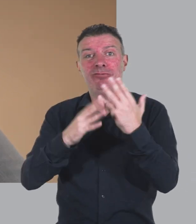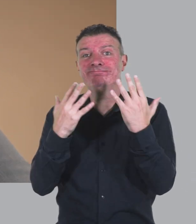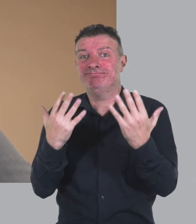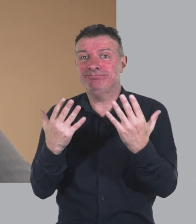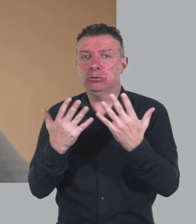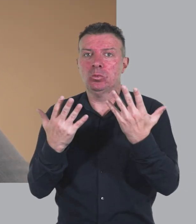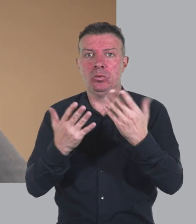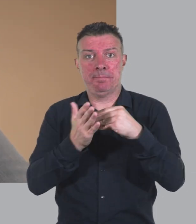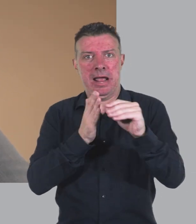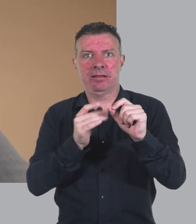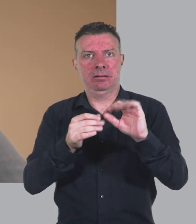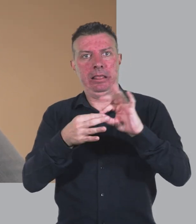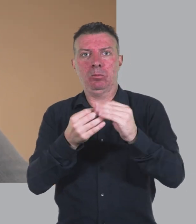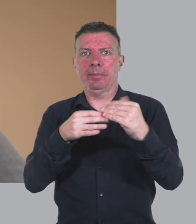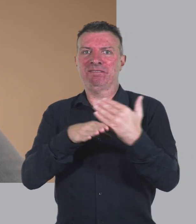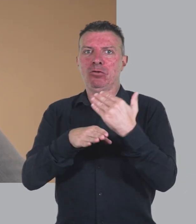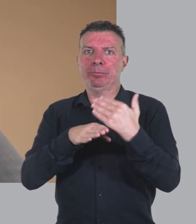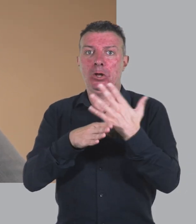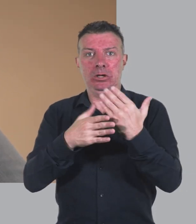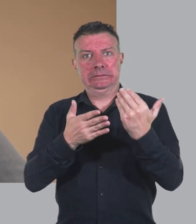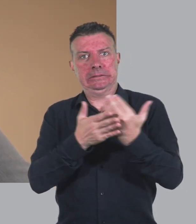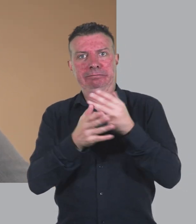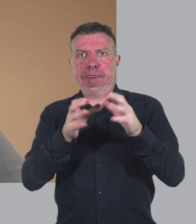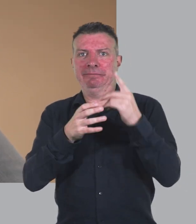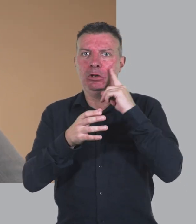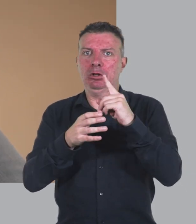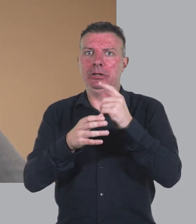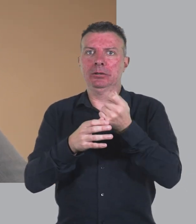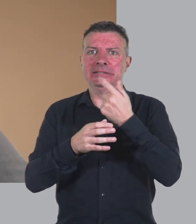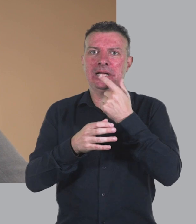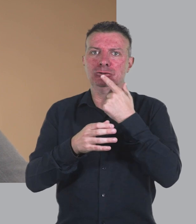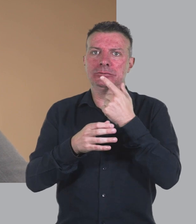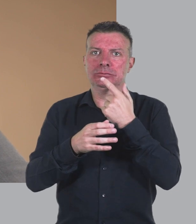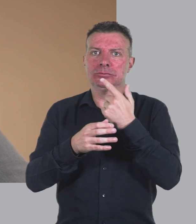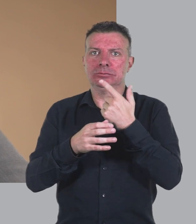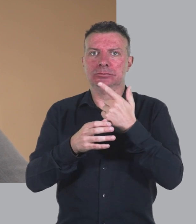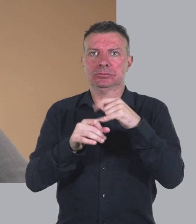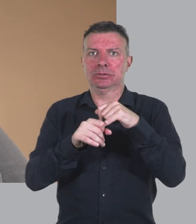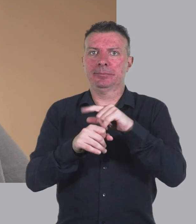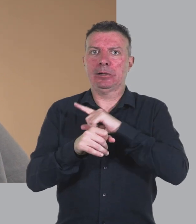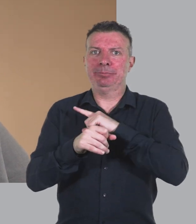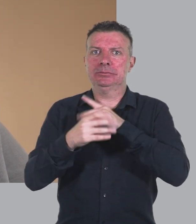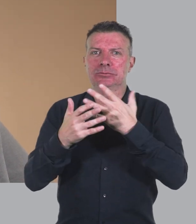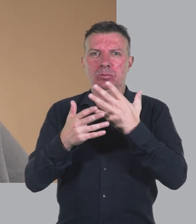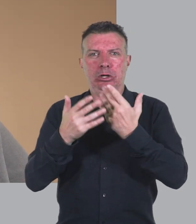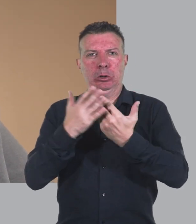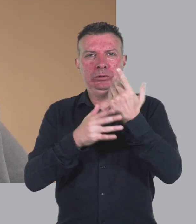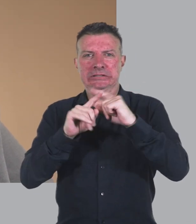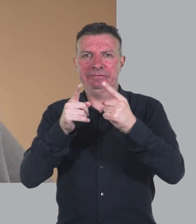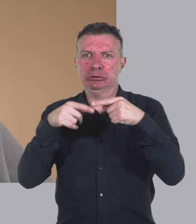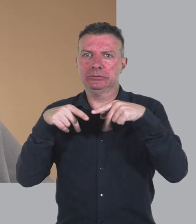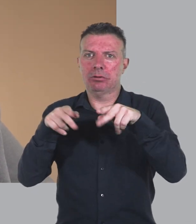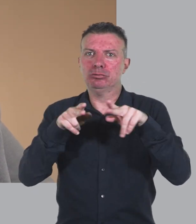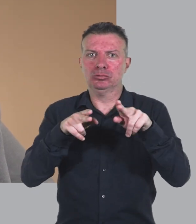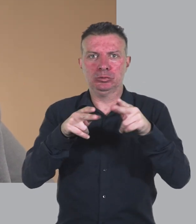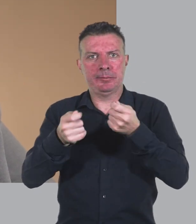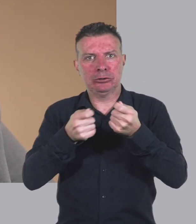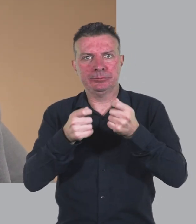like pay-for-performance or savings groups for medicine purchase. New approaches to management, implementation and integration